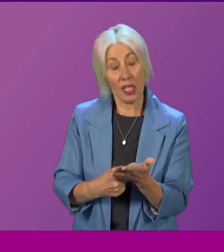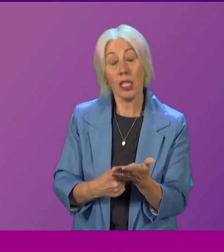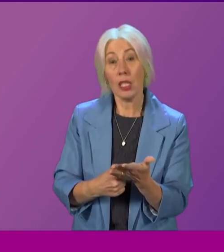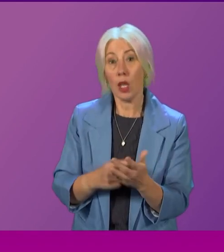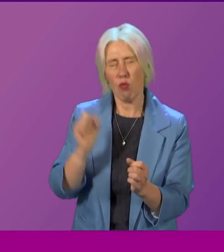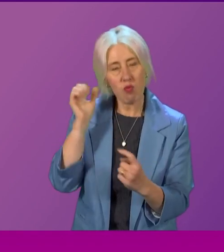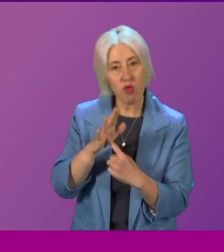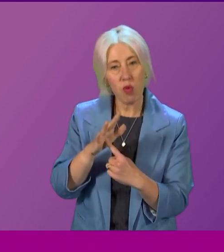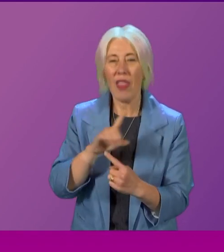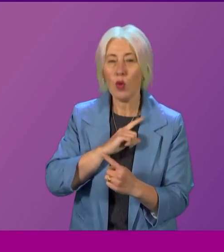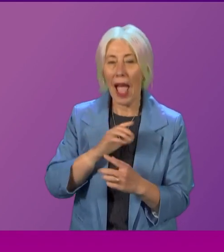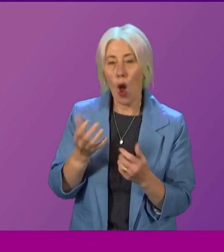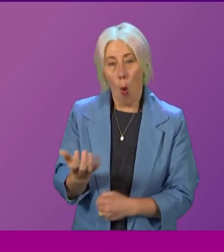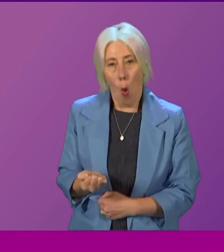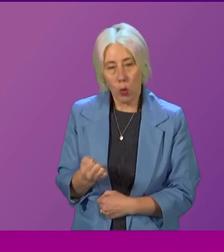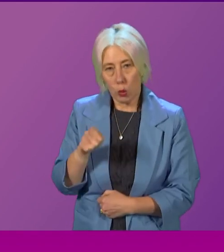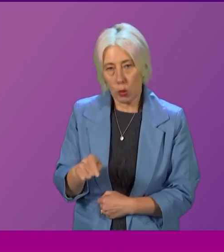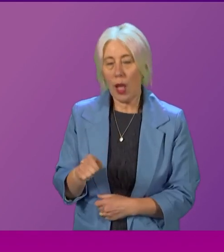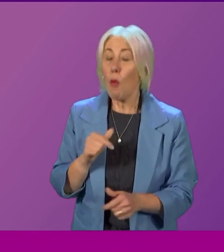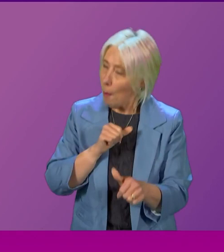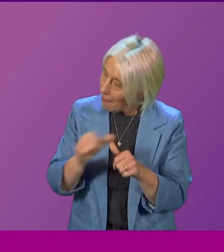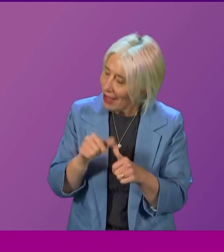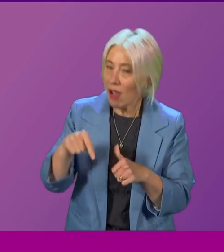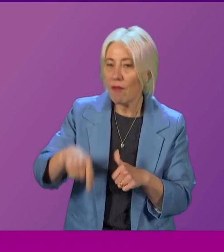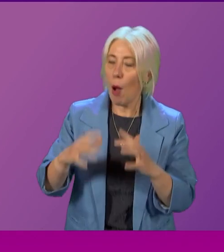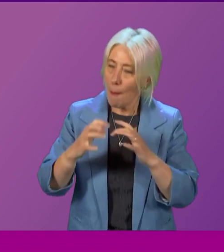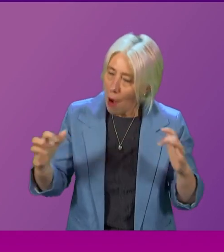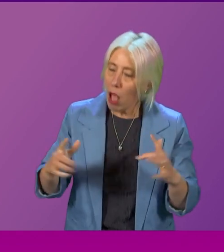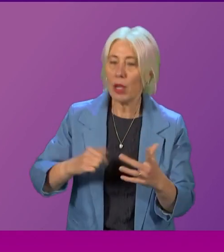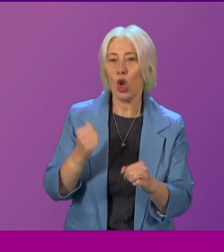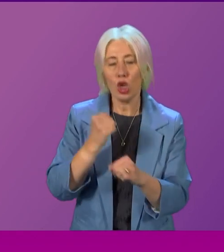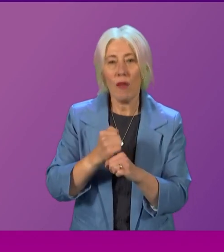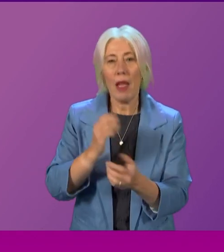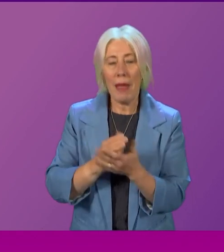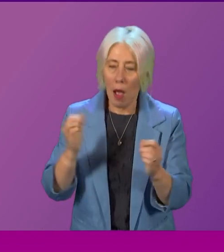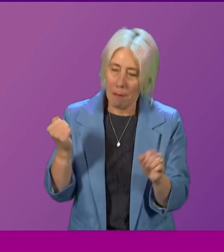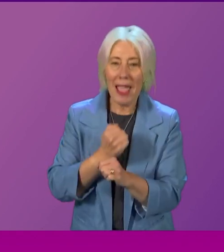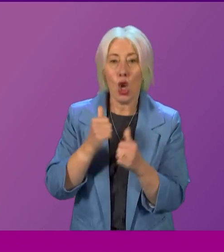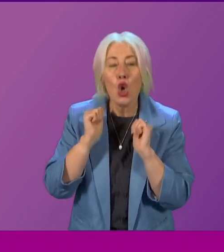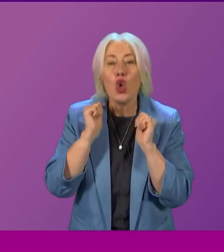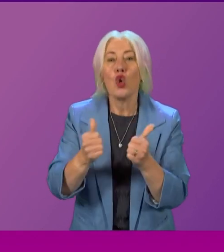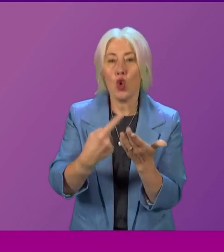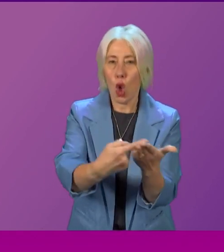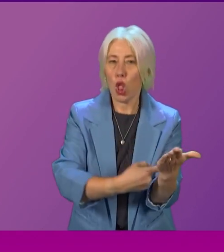It is far better that the Government and the Parliament make good laws as opposed to quick laws.